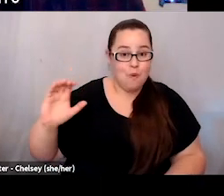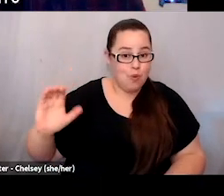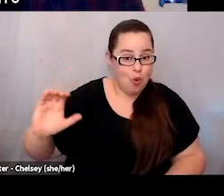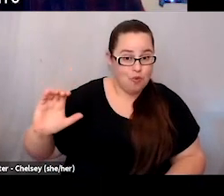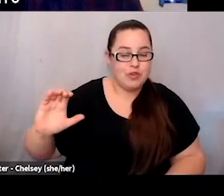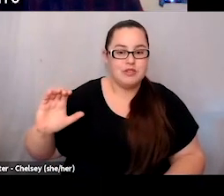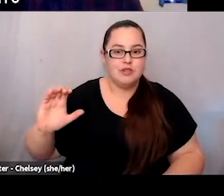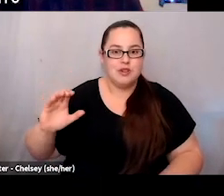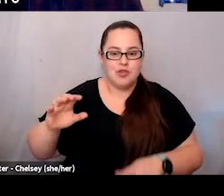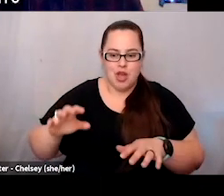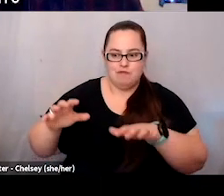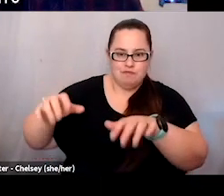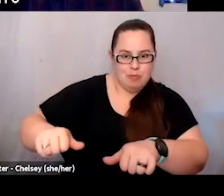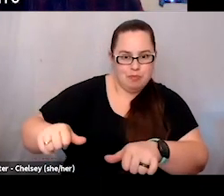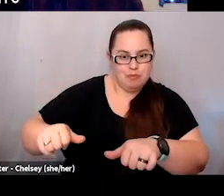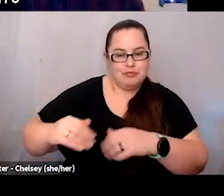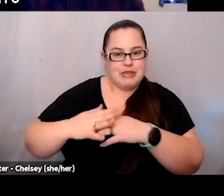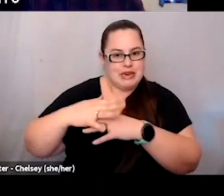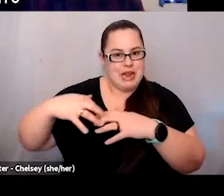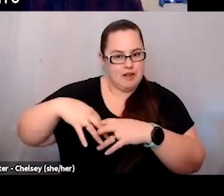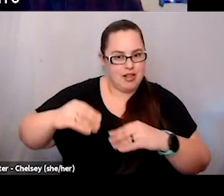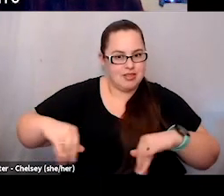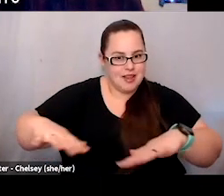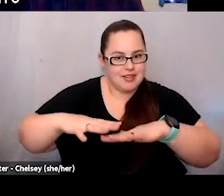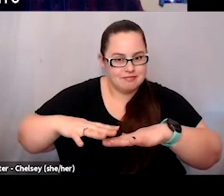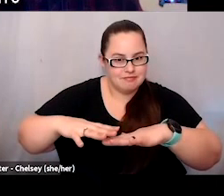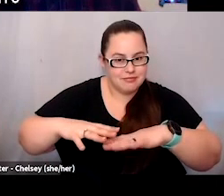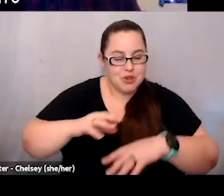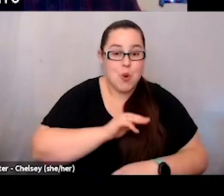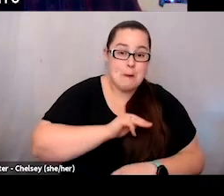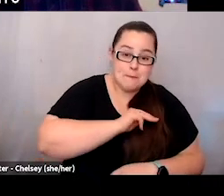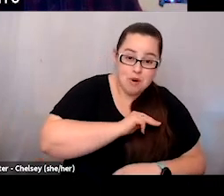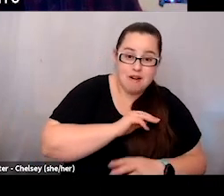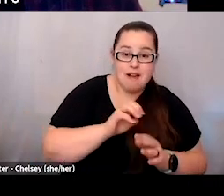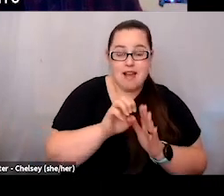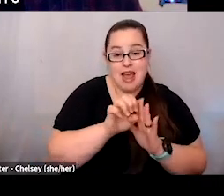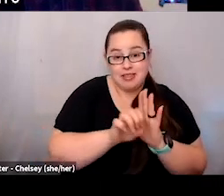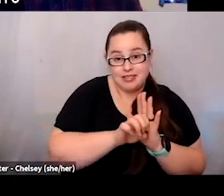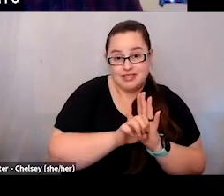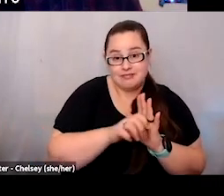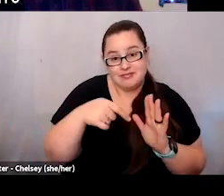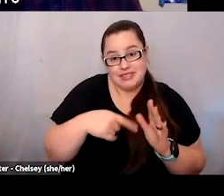native land. In a moral and ethical sense, this is still Yokuts land, still Mono